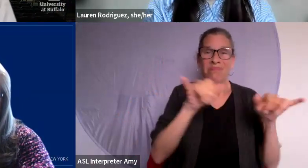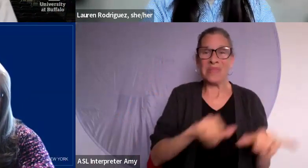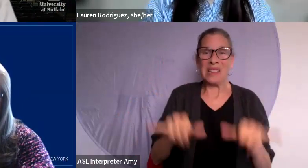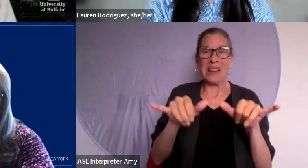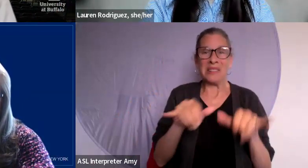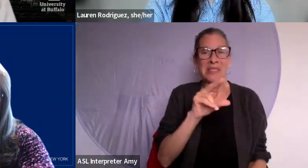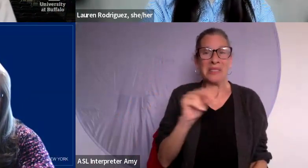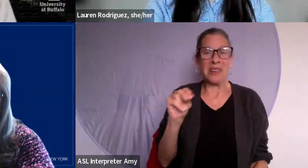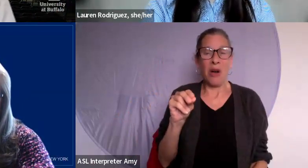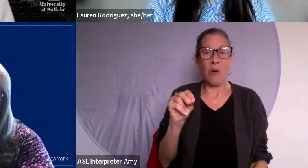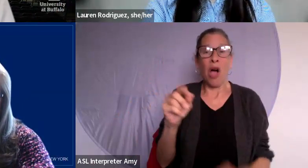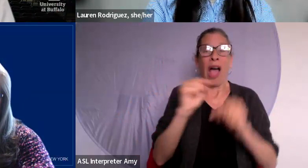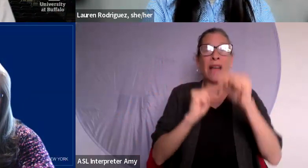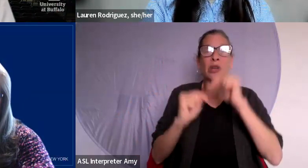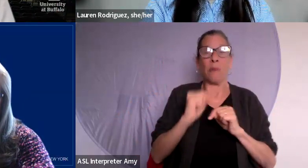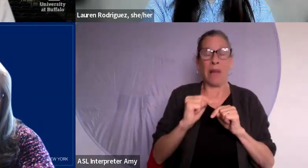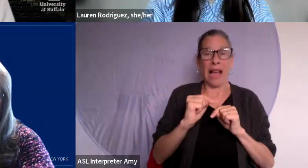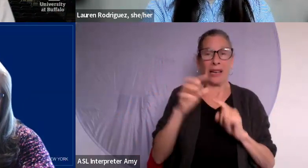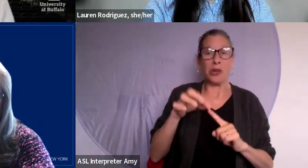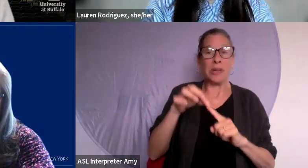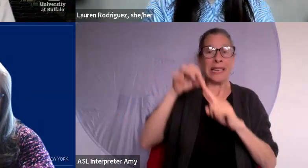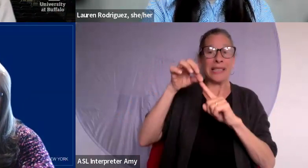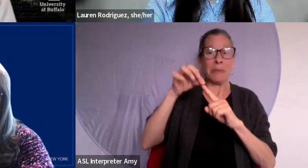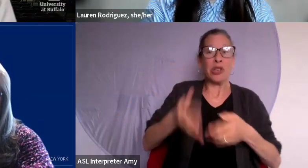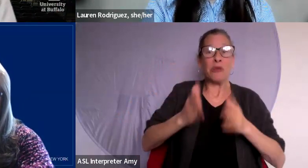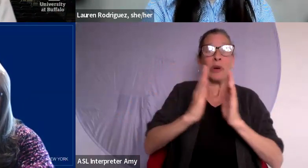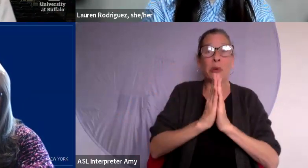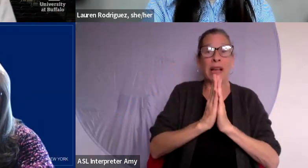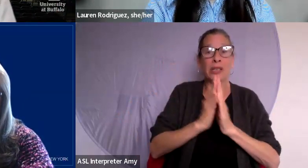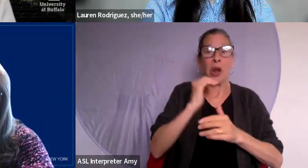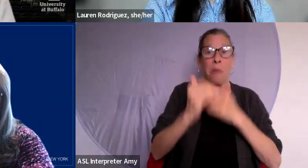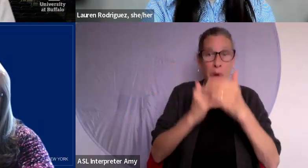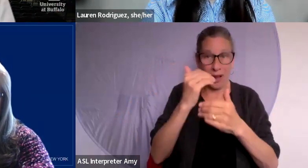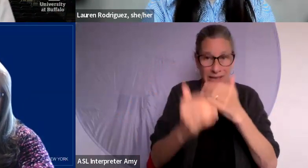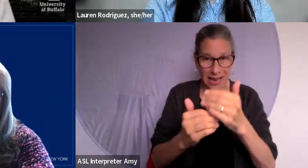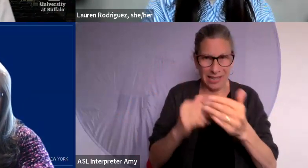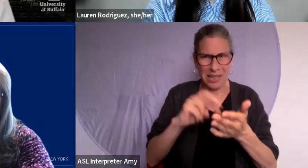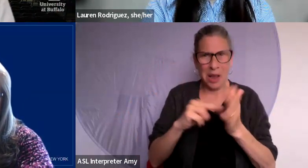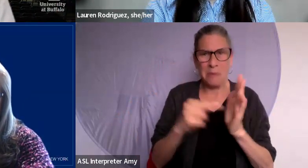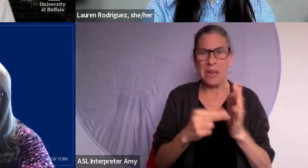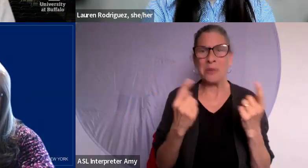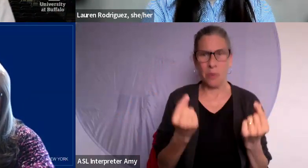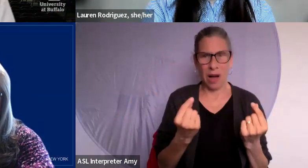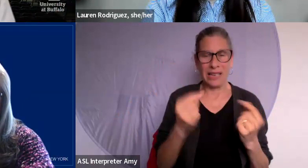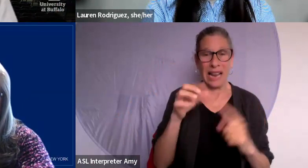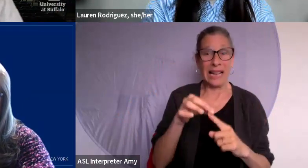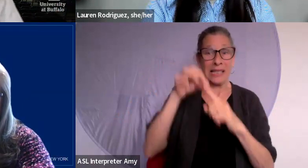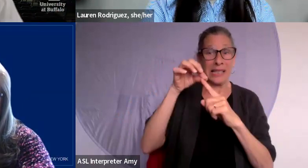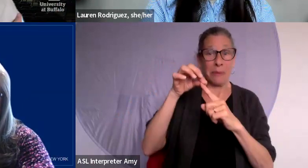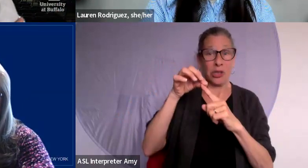must go through the exception request process. So let me talk a little bit about that exception request. This language